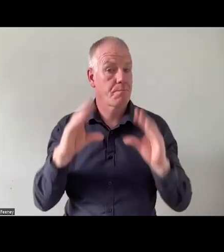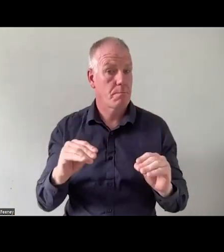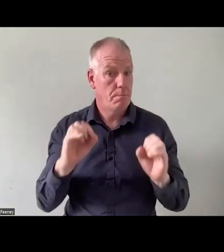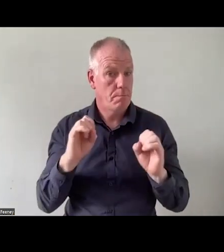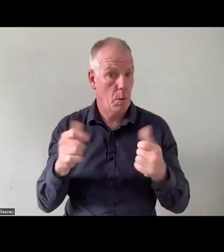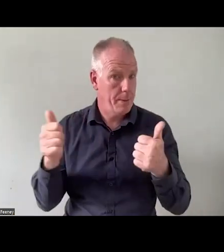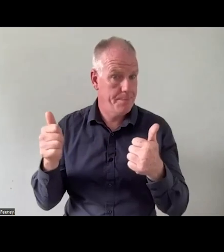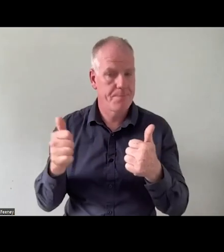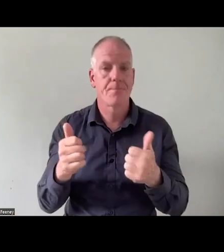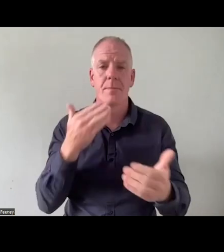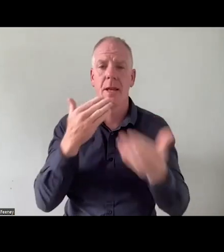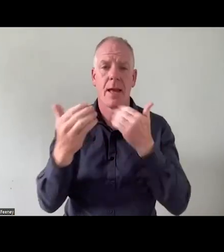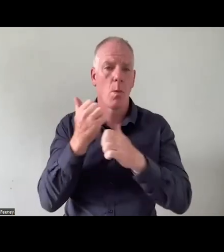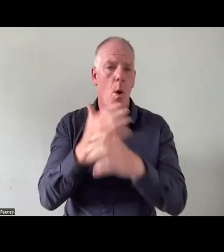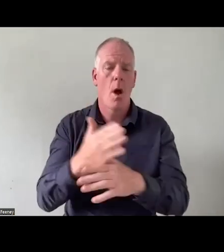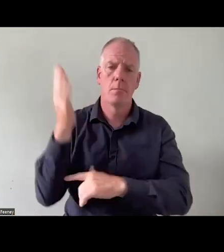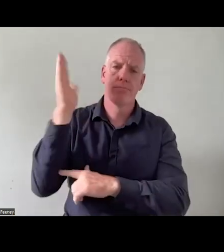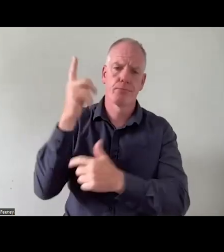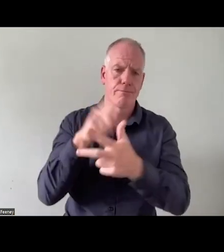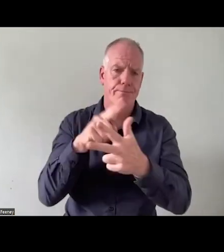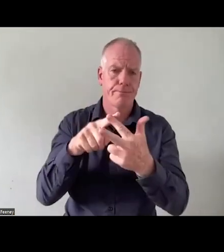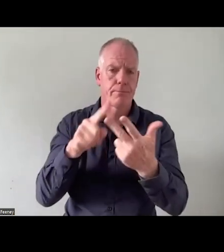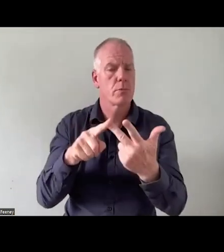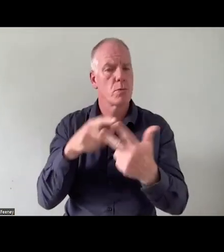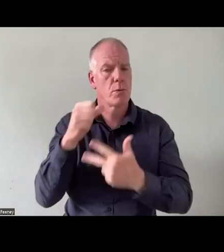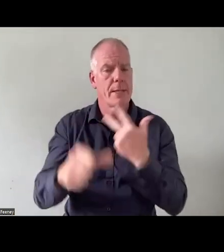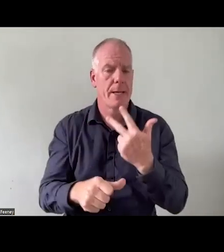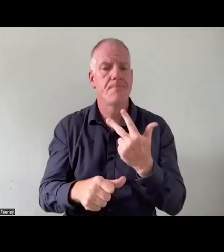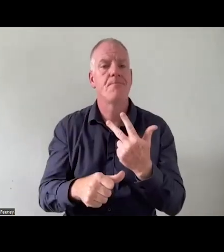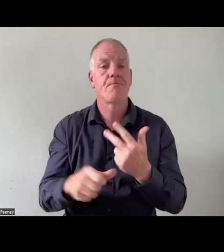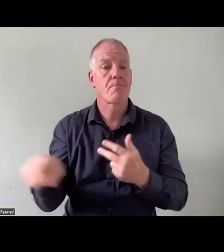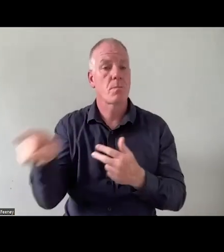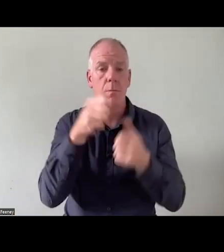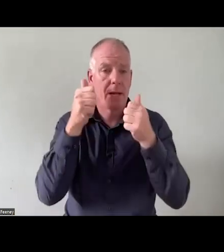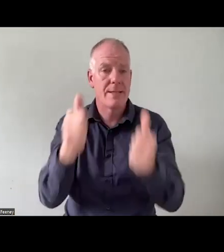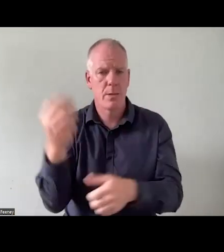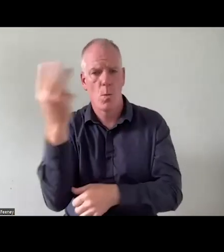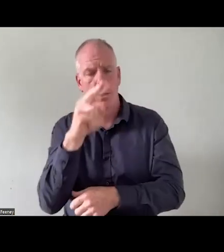Thanks to all of our speakers today and to everyone who attended. Again, this is being recorded